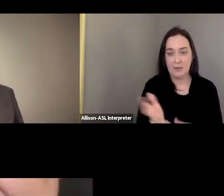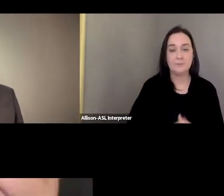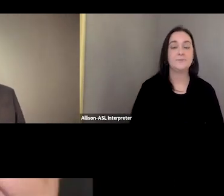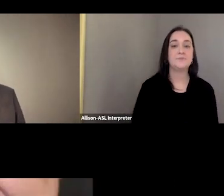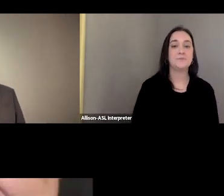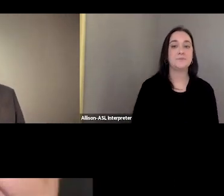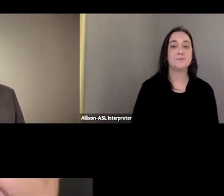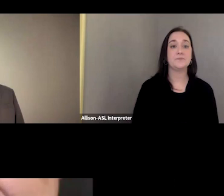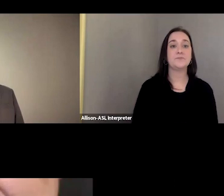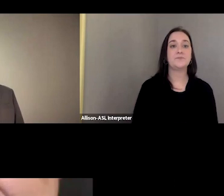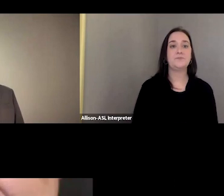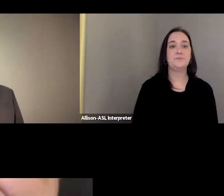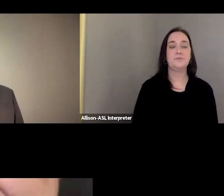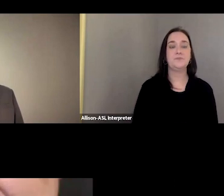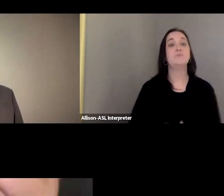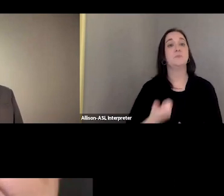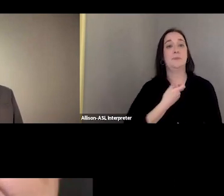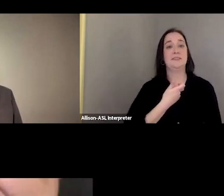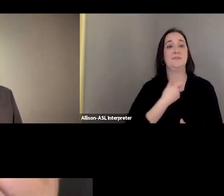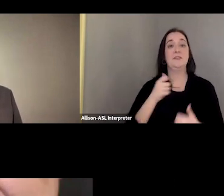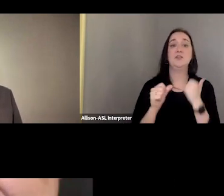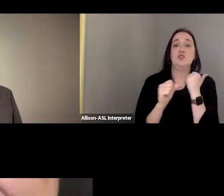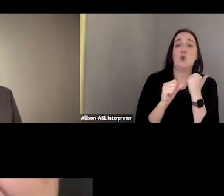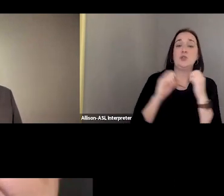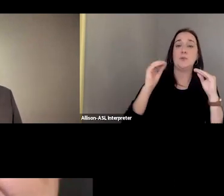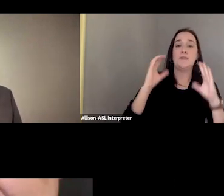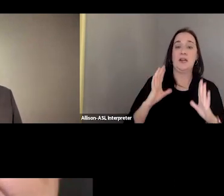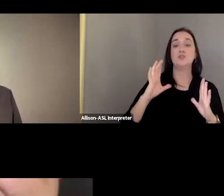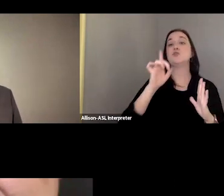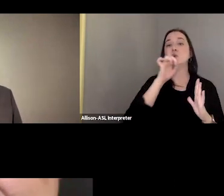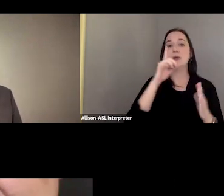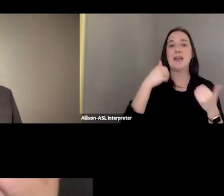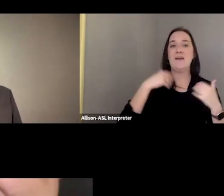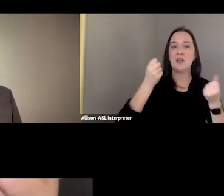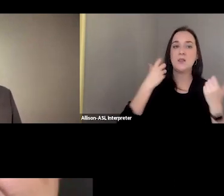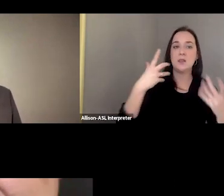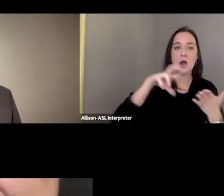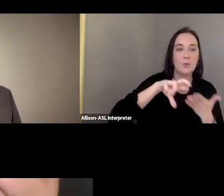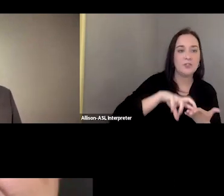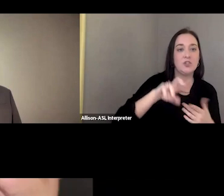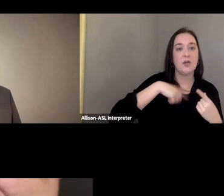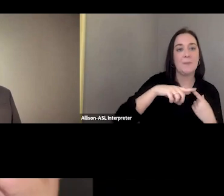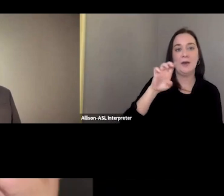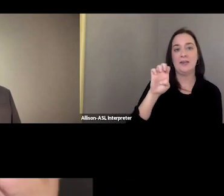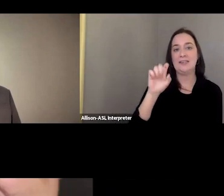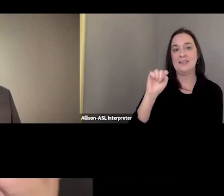I am in my I'm a associate professor. I have done a lot of research on the etiology, prevention and treatment of gambling and mental health.